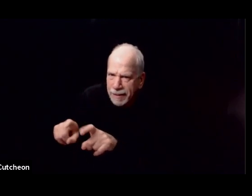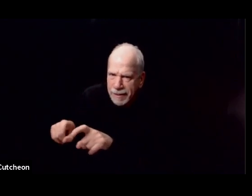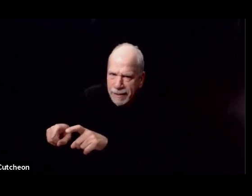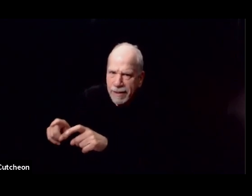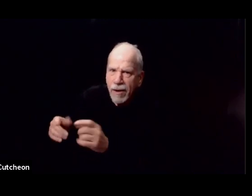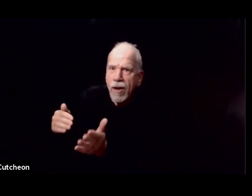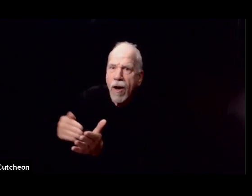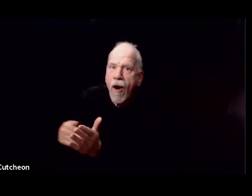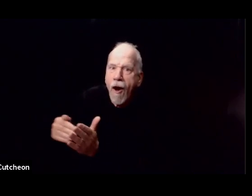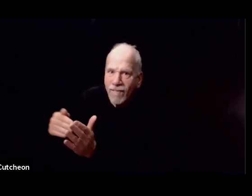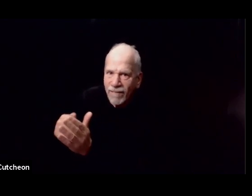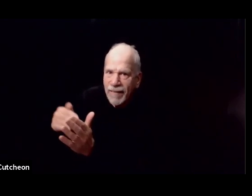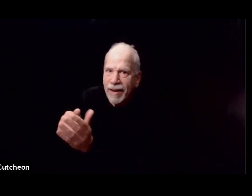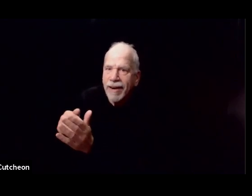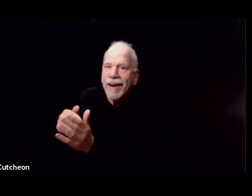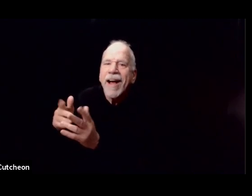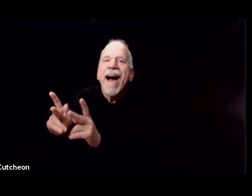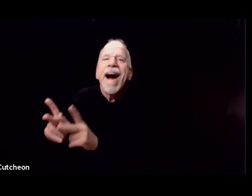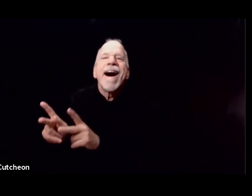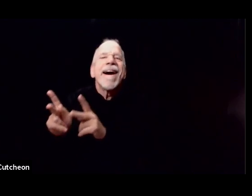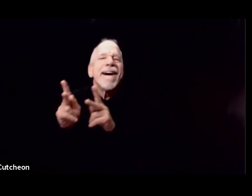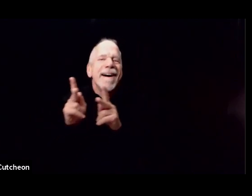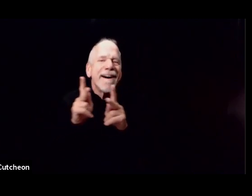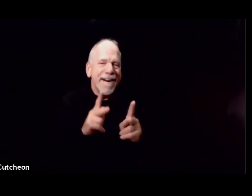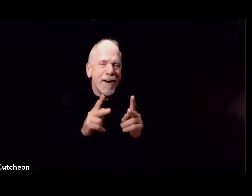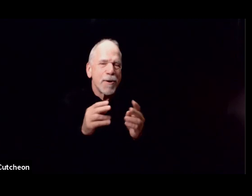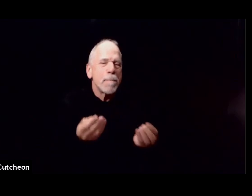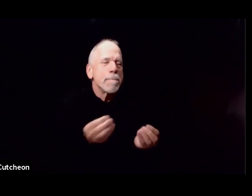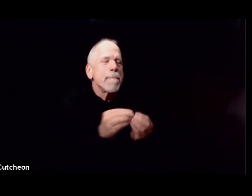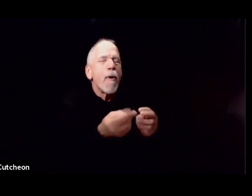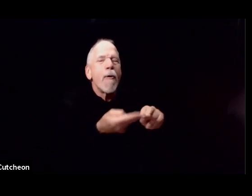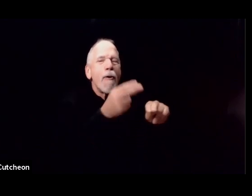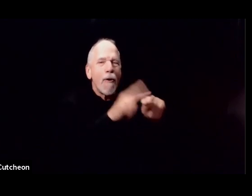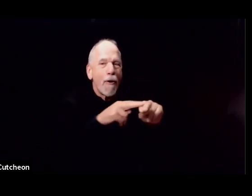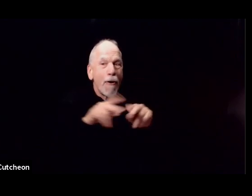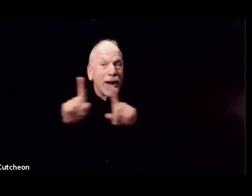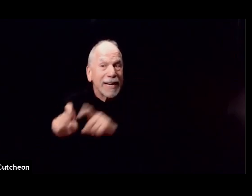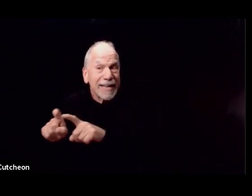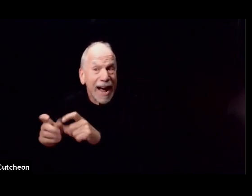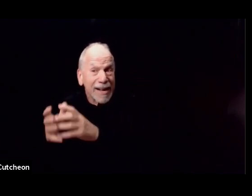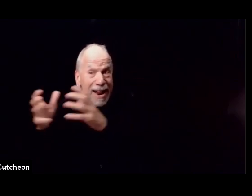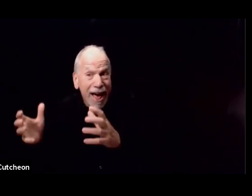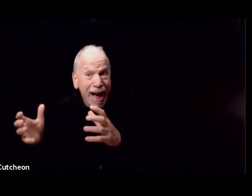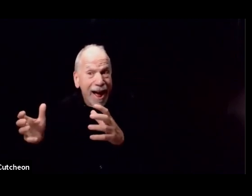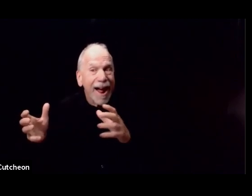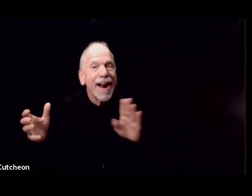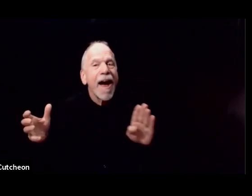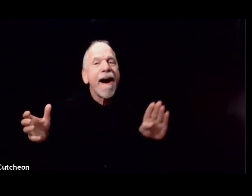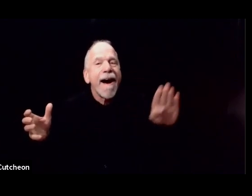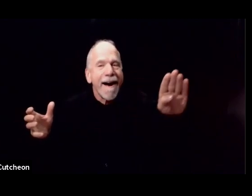but it's a ratio of increasing cases versus increasing tests that we think is most significant